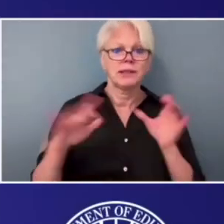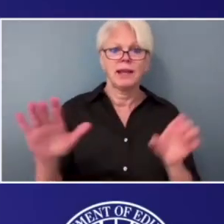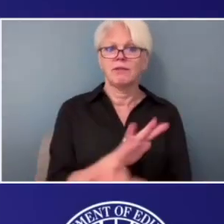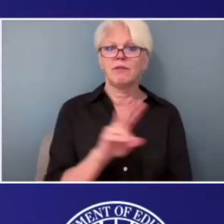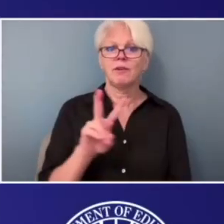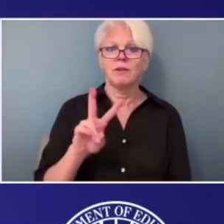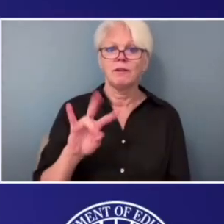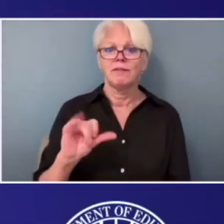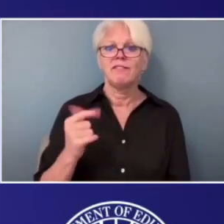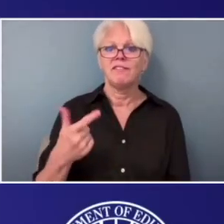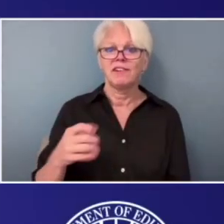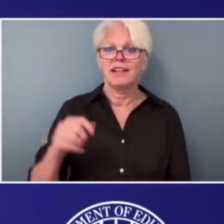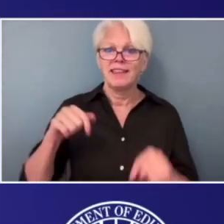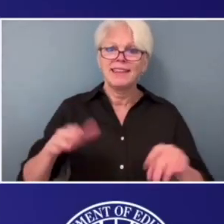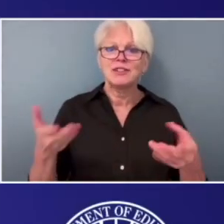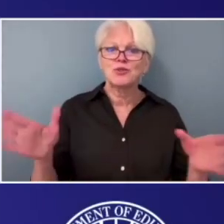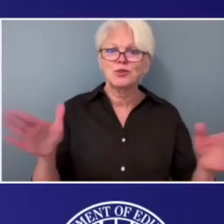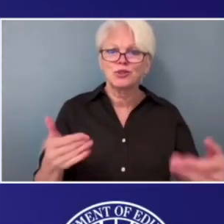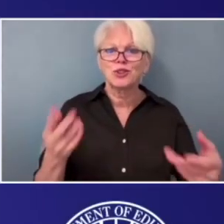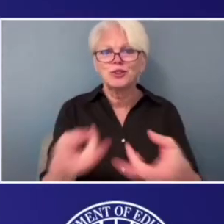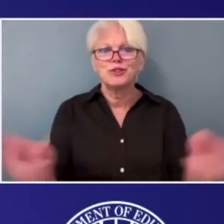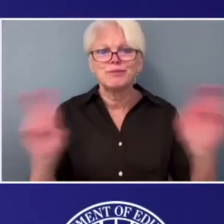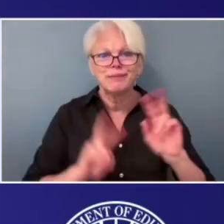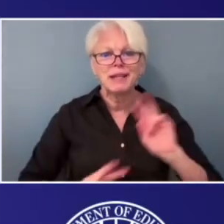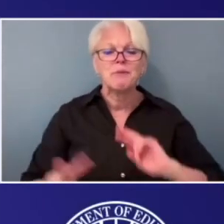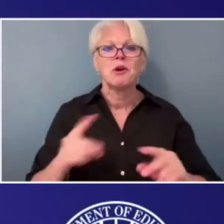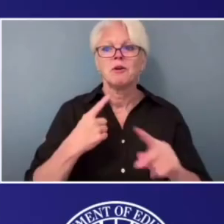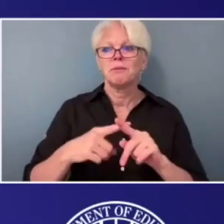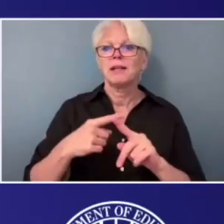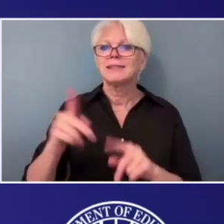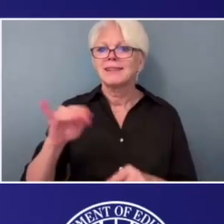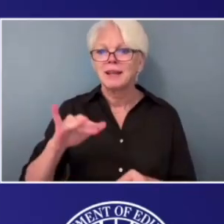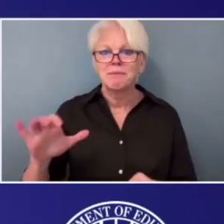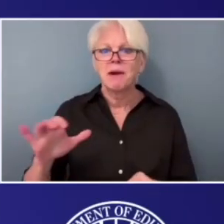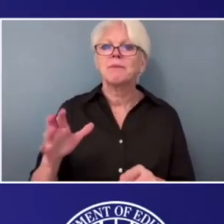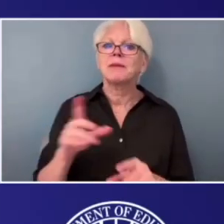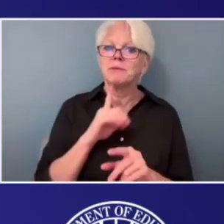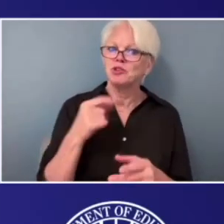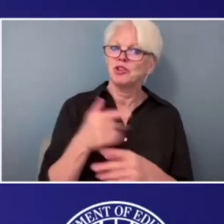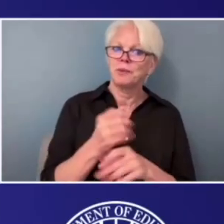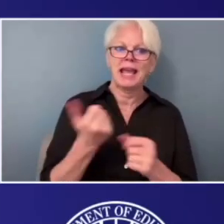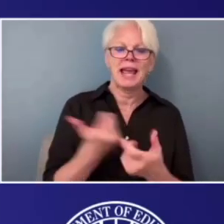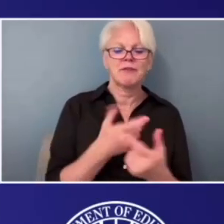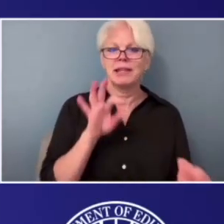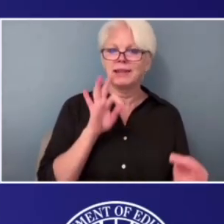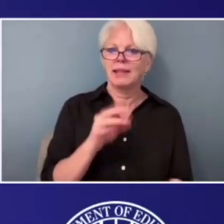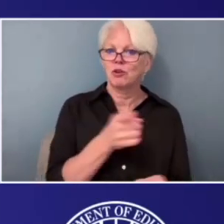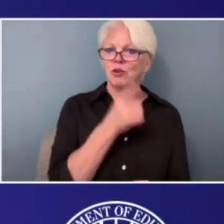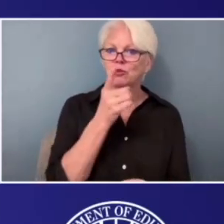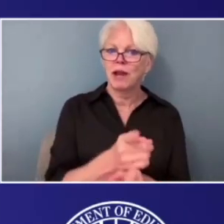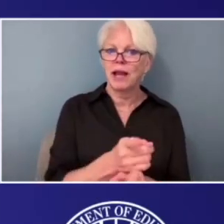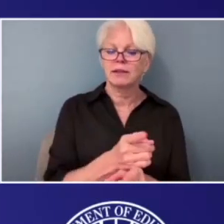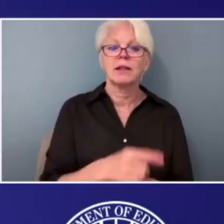public to make sure that we get every piece and part correct. To that end, I want to mention the forbearances.